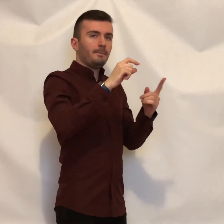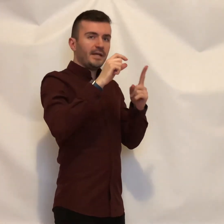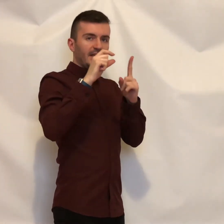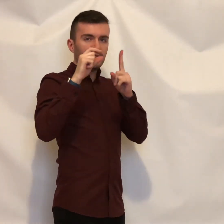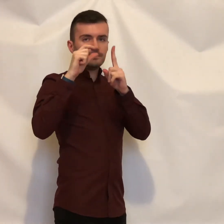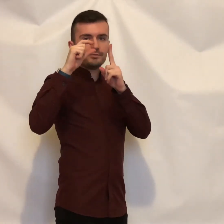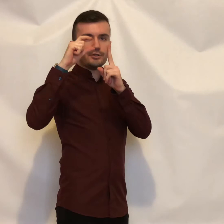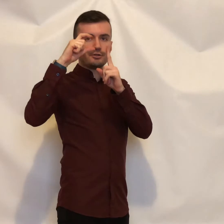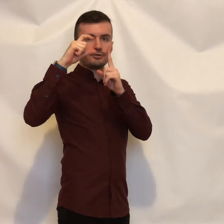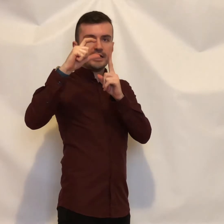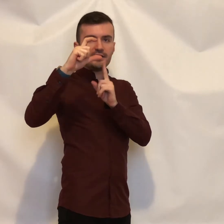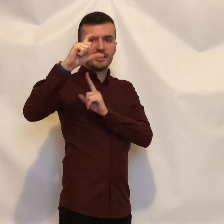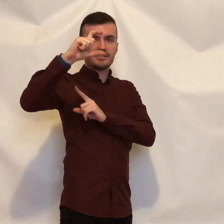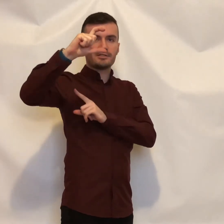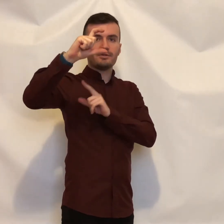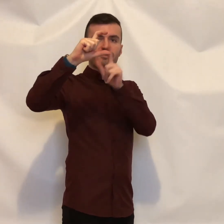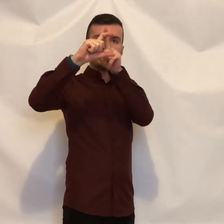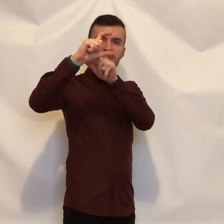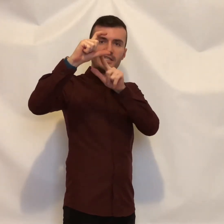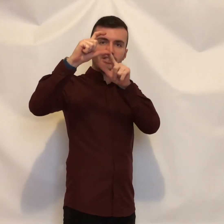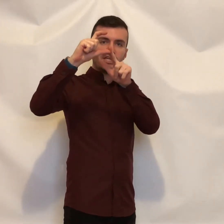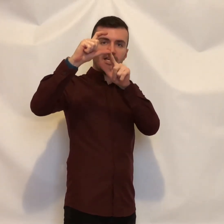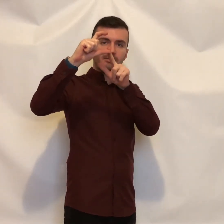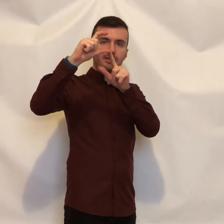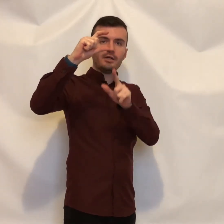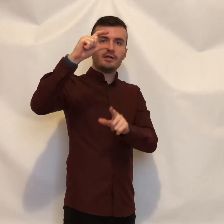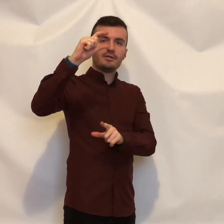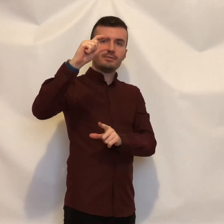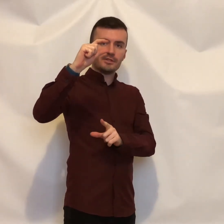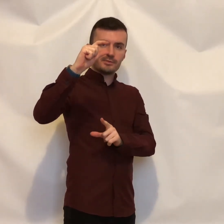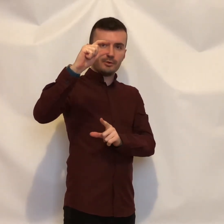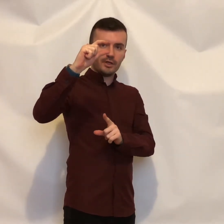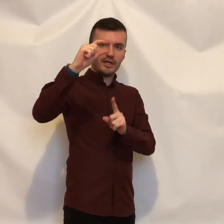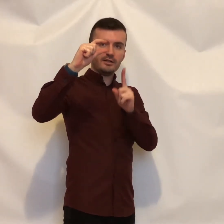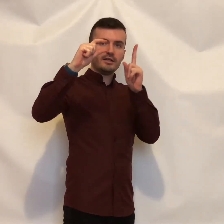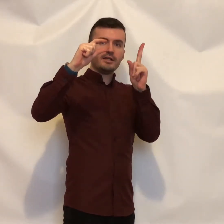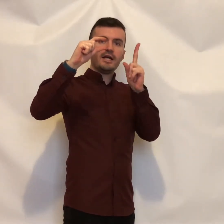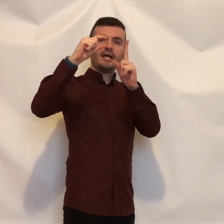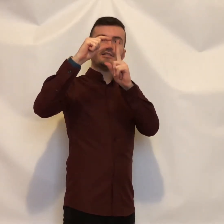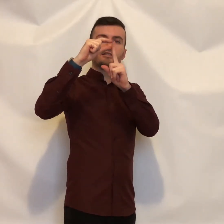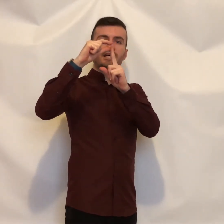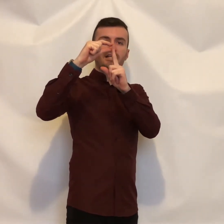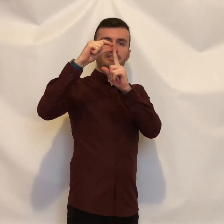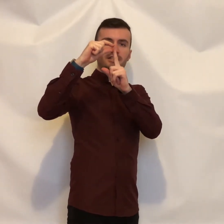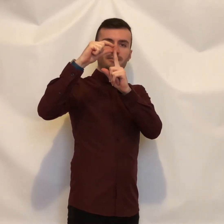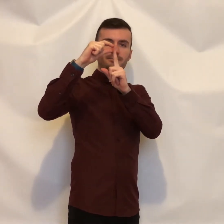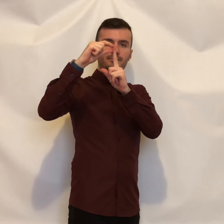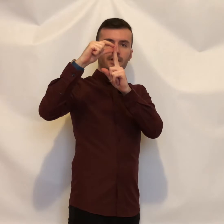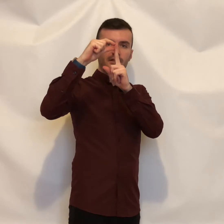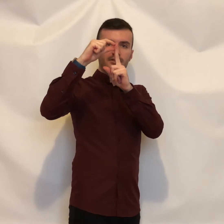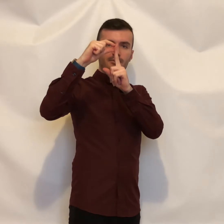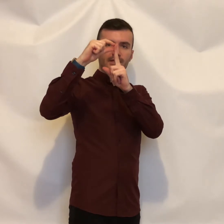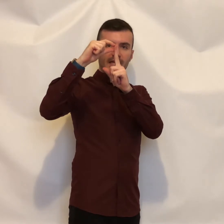'p', you create this with the 'c' shape but smaller and attach it, like you did with 'k'